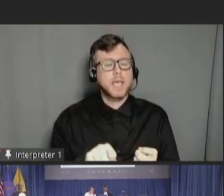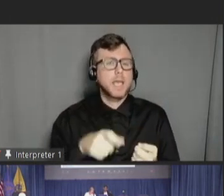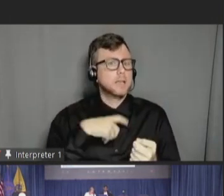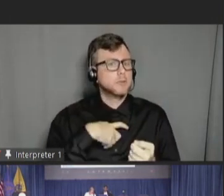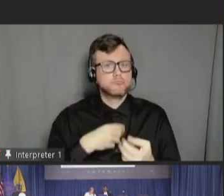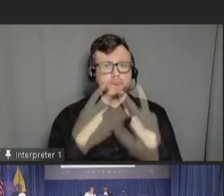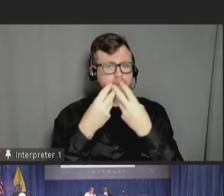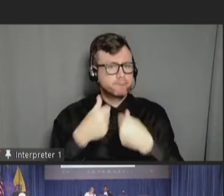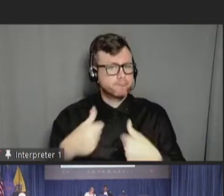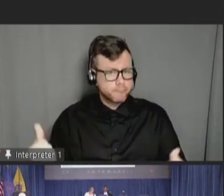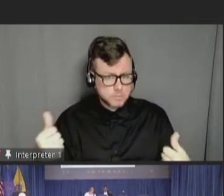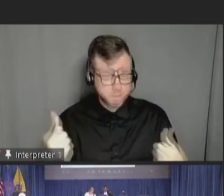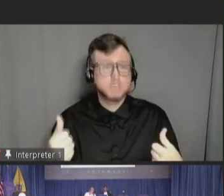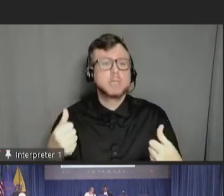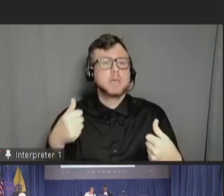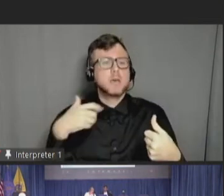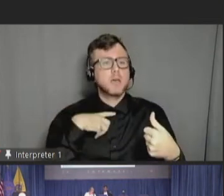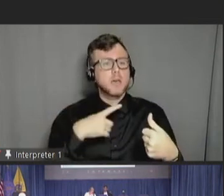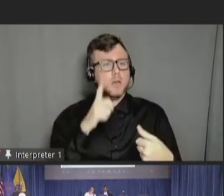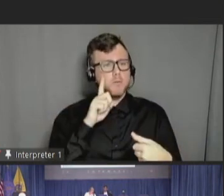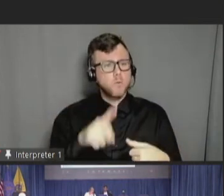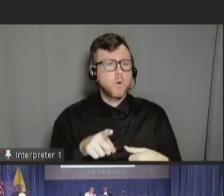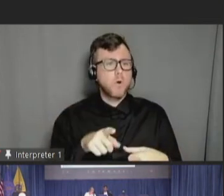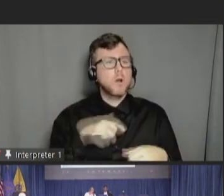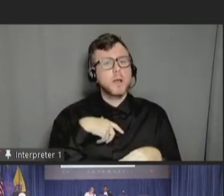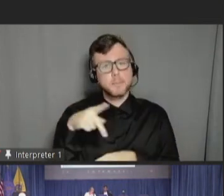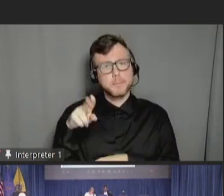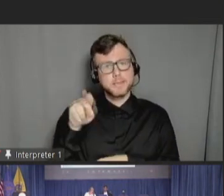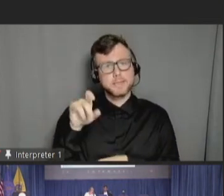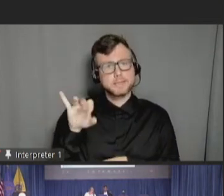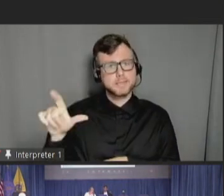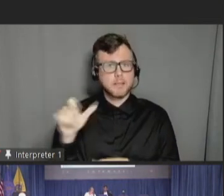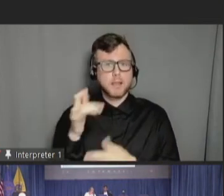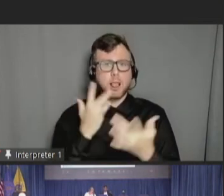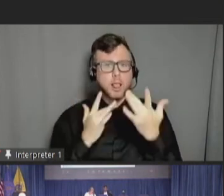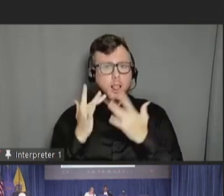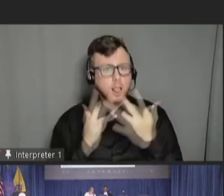of penicillin shortages, like the one we are experiencing right now. And finally, it could